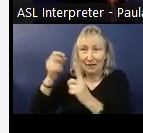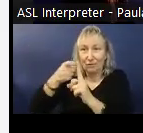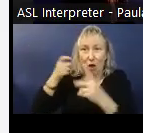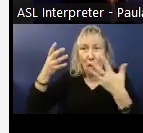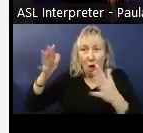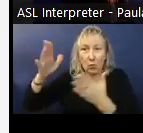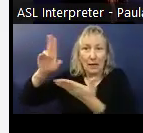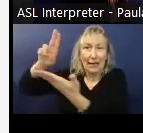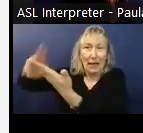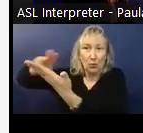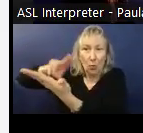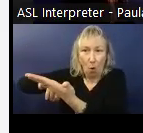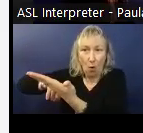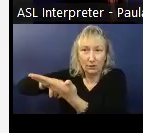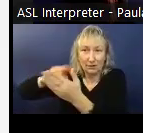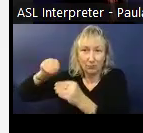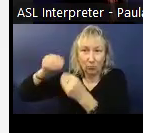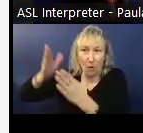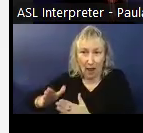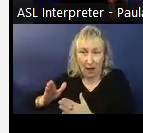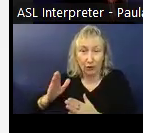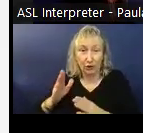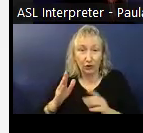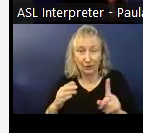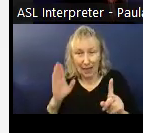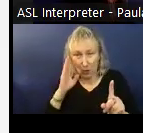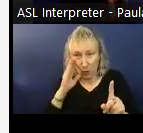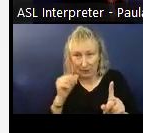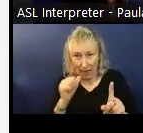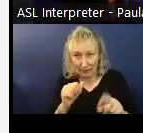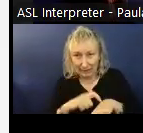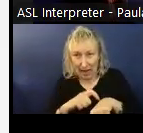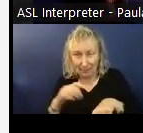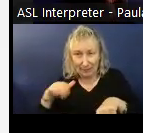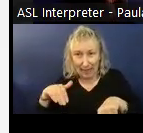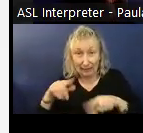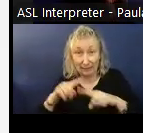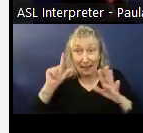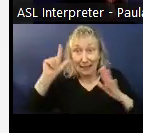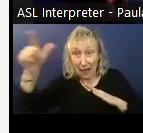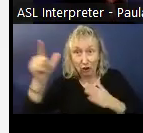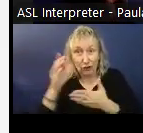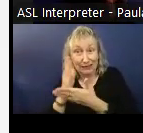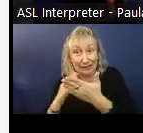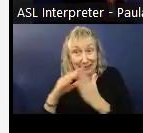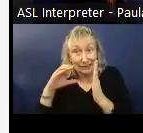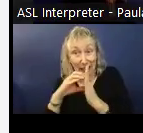But then in Section 1, and I know we're not there yet, but just when we get to section one O 5 and they reference these same things